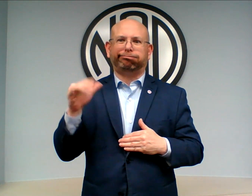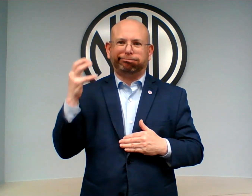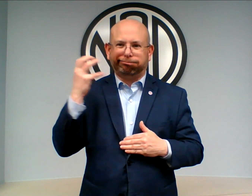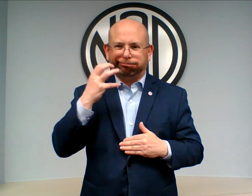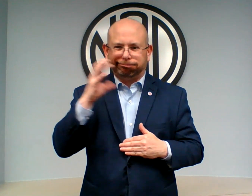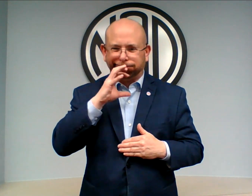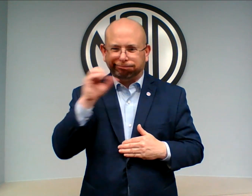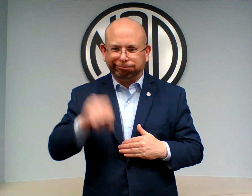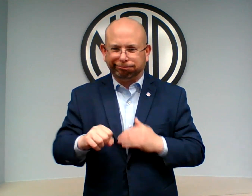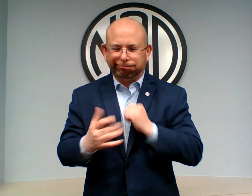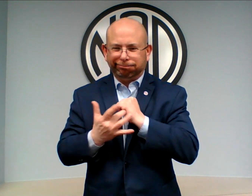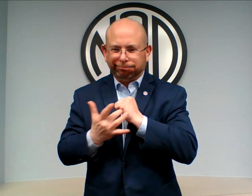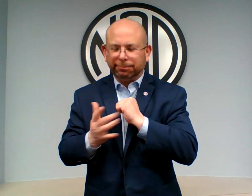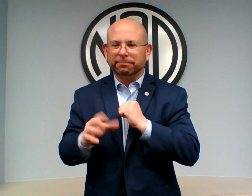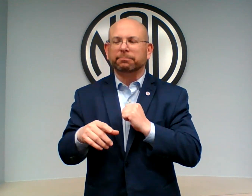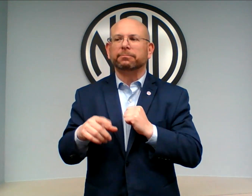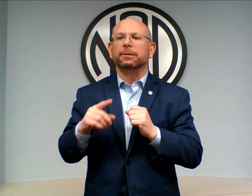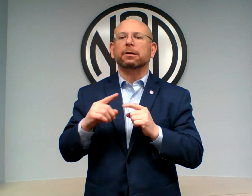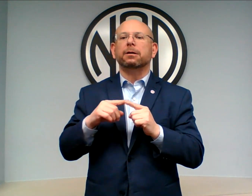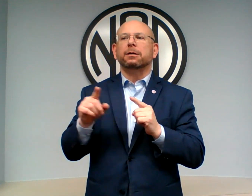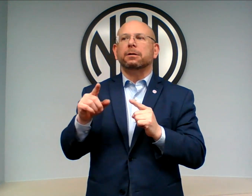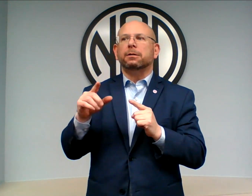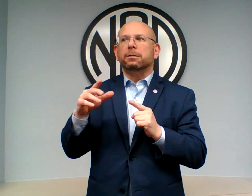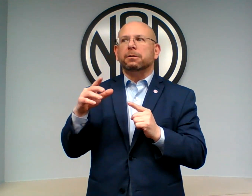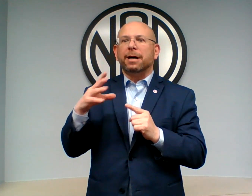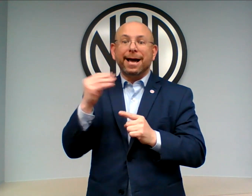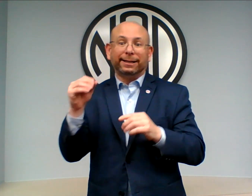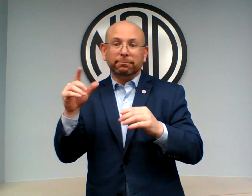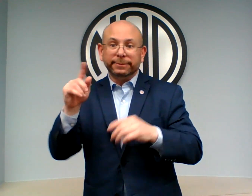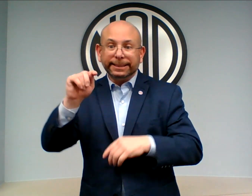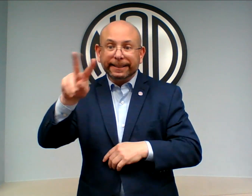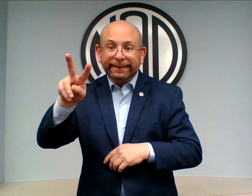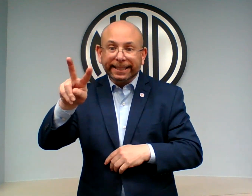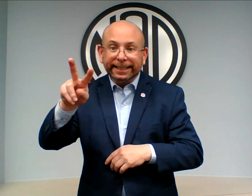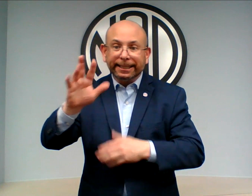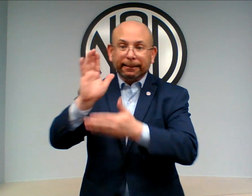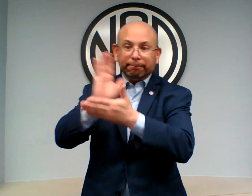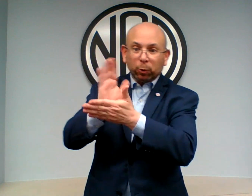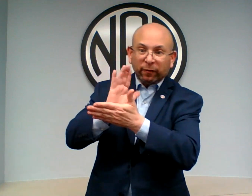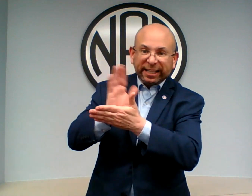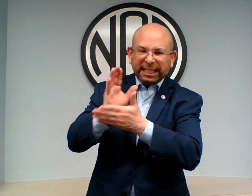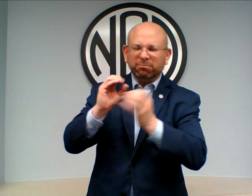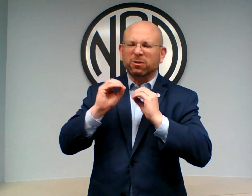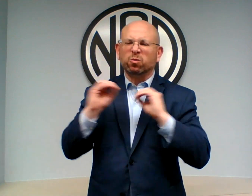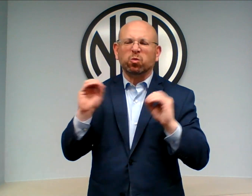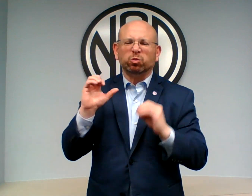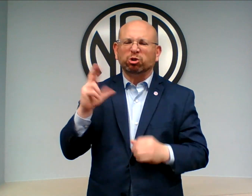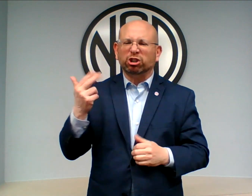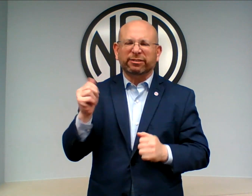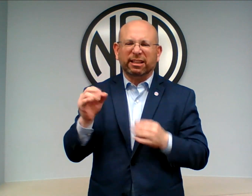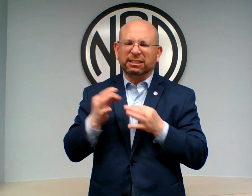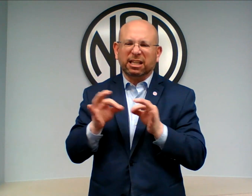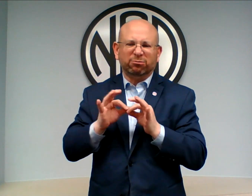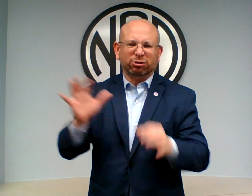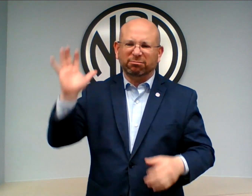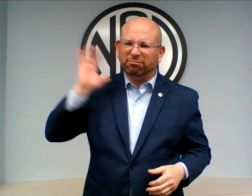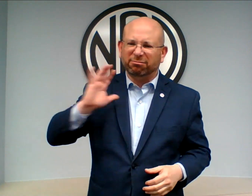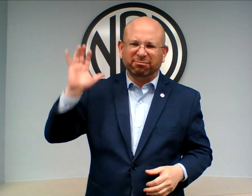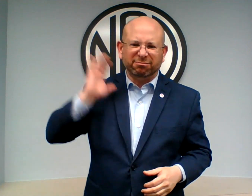For the latter half of my childhood, I had access to a TTY, but no captions were provided on television and movies at the time.